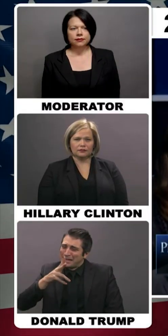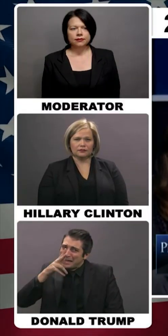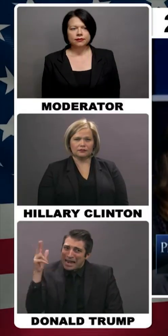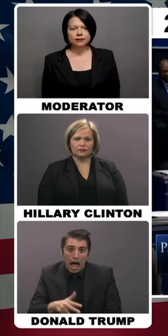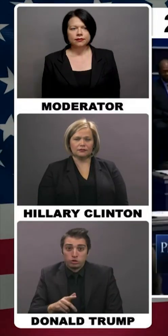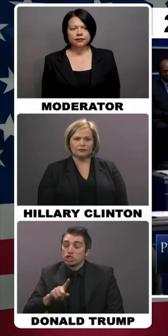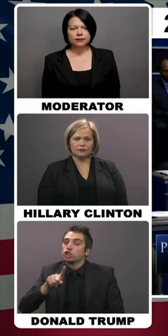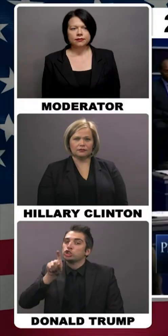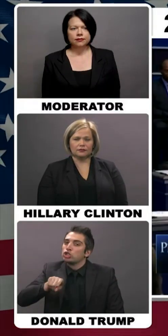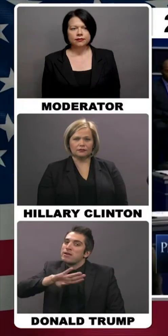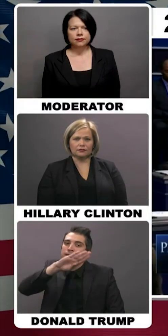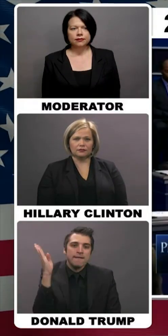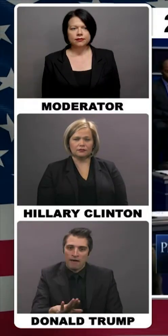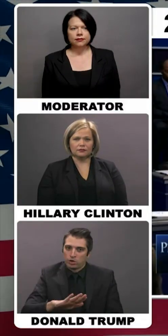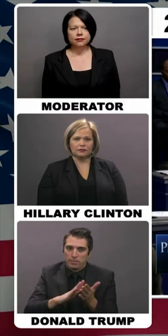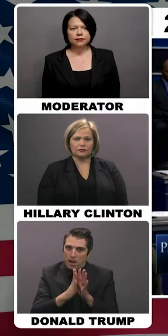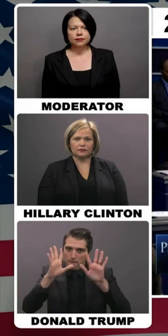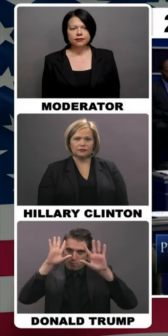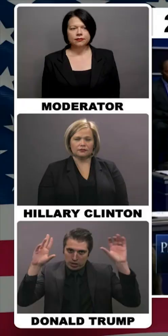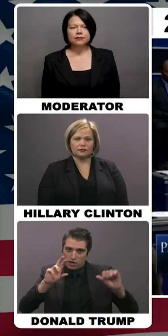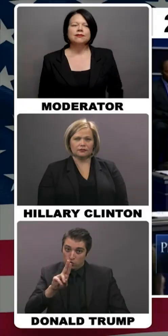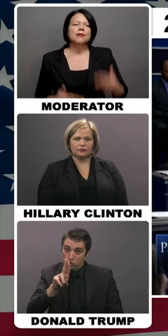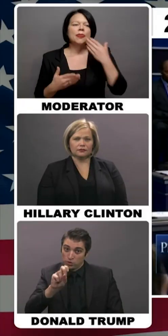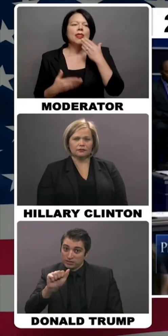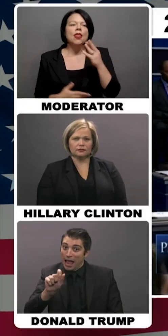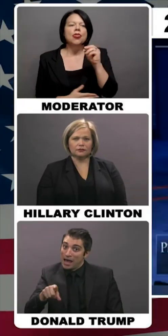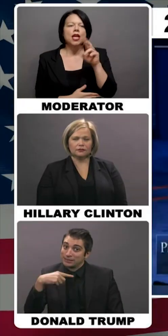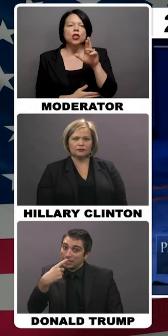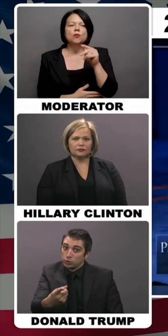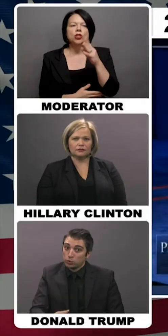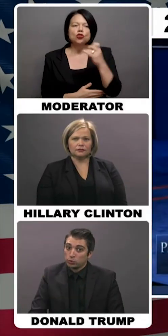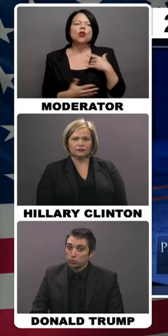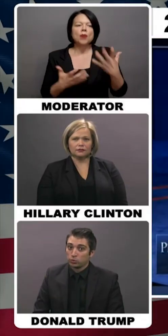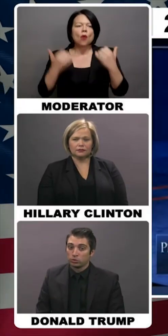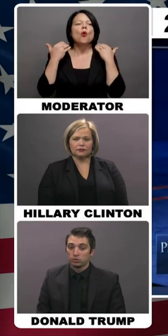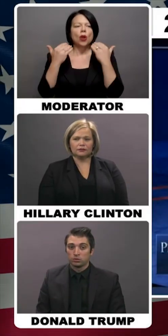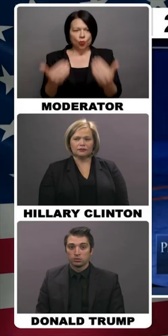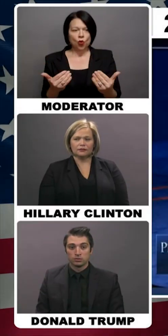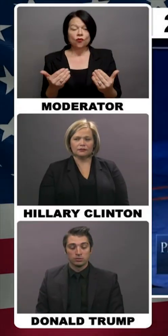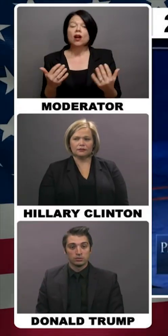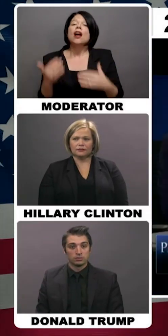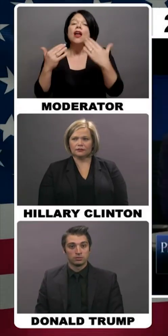of the United States. That I can Tell you. Thank you Mr. Trump. I wanna move on. This next question comes from the public